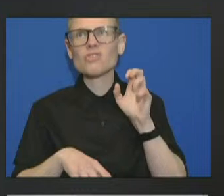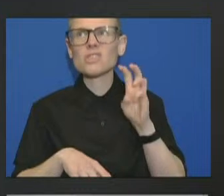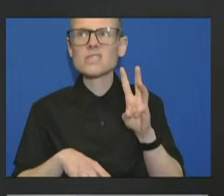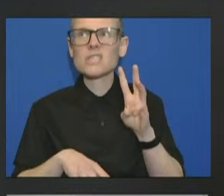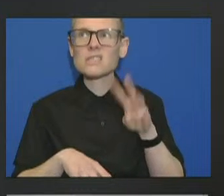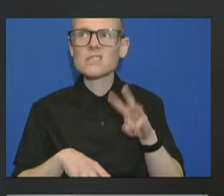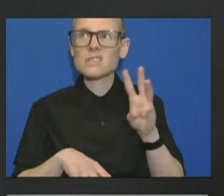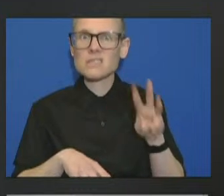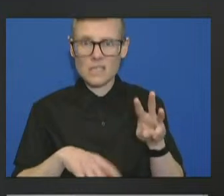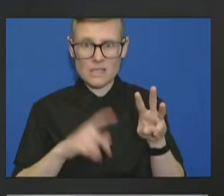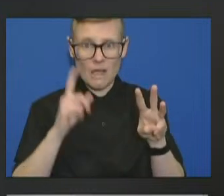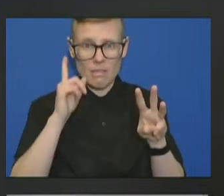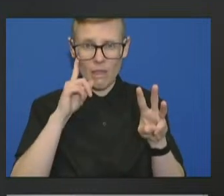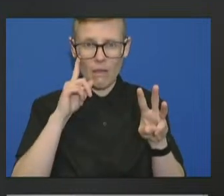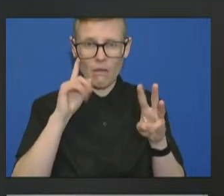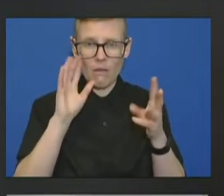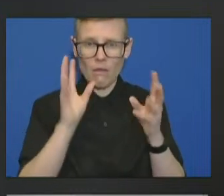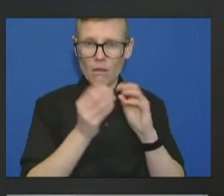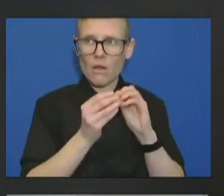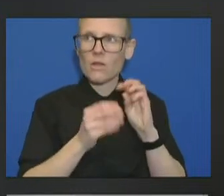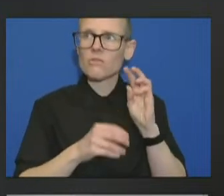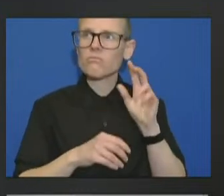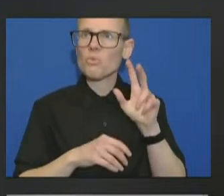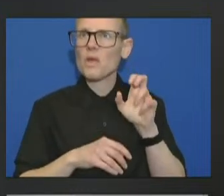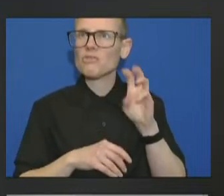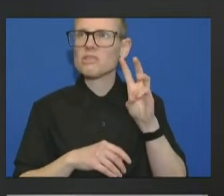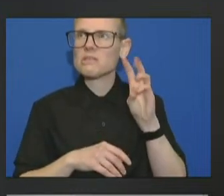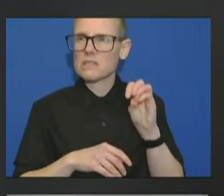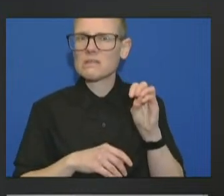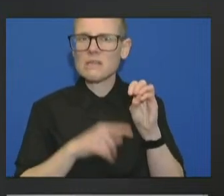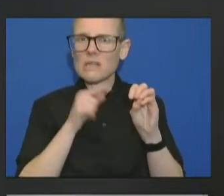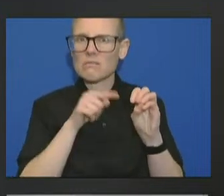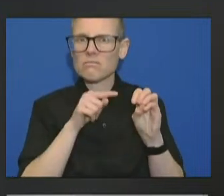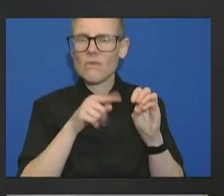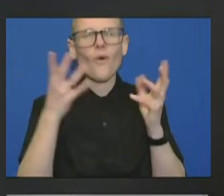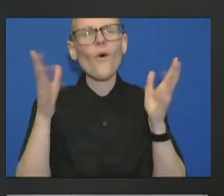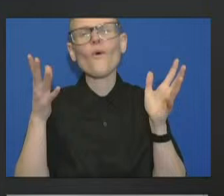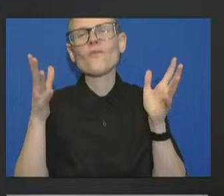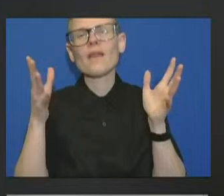those people? Of the 500 para